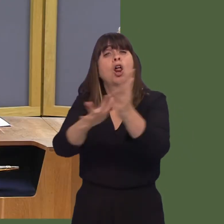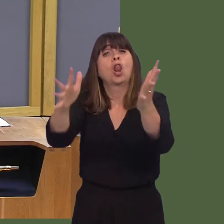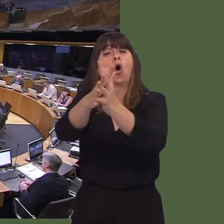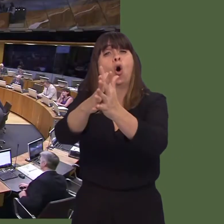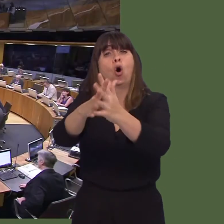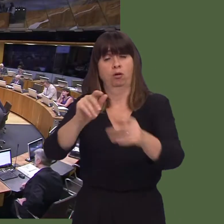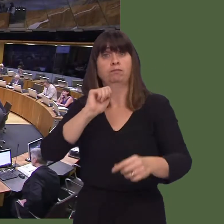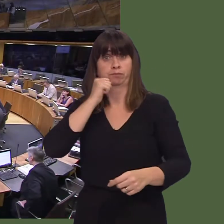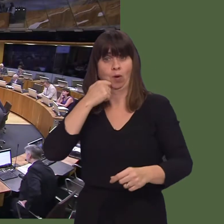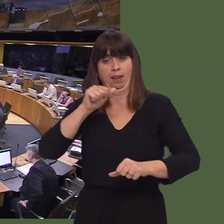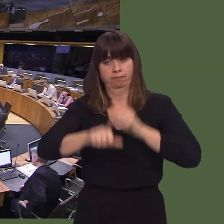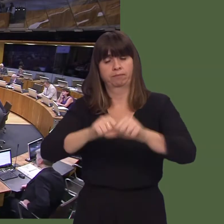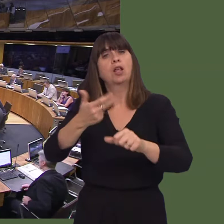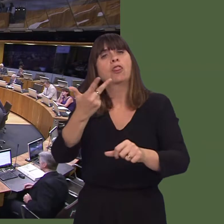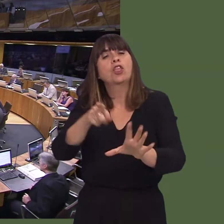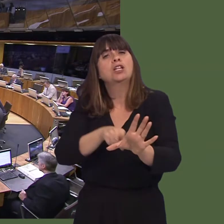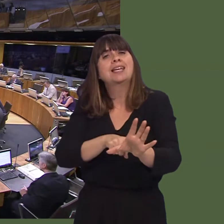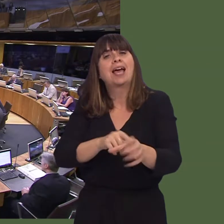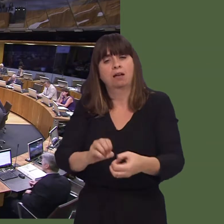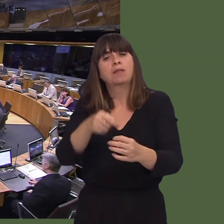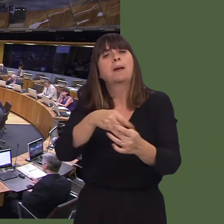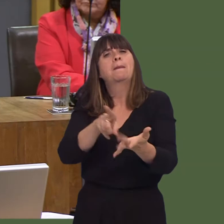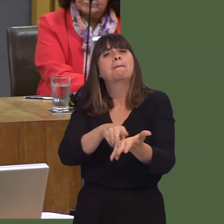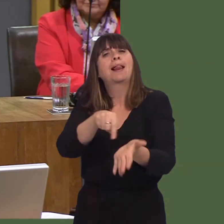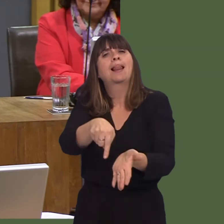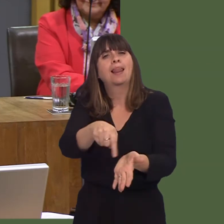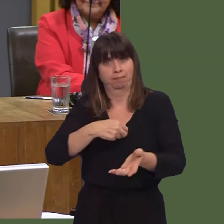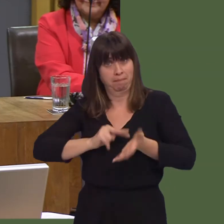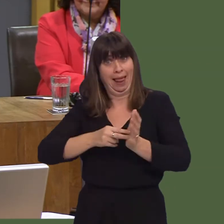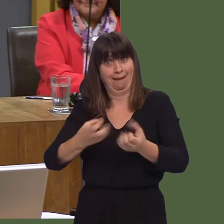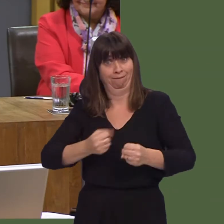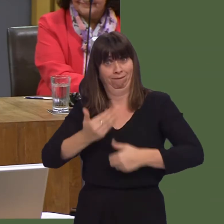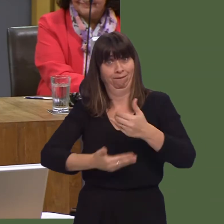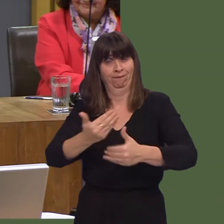Suzy Davies AM: Leader of the house, I've argued before, of course, that our and Welsh